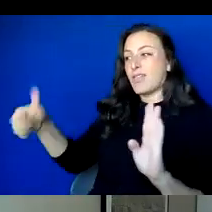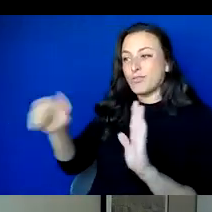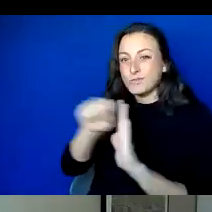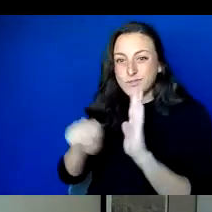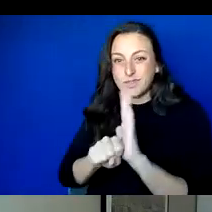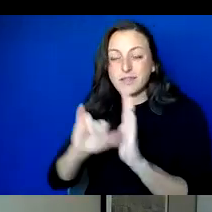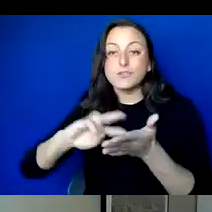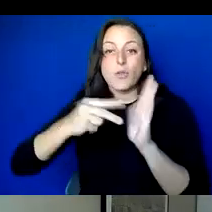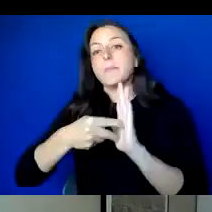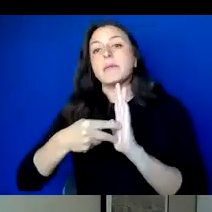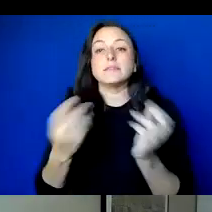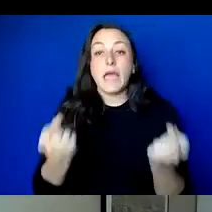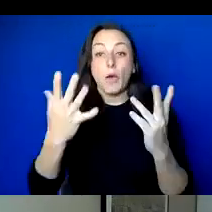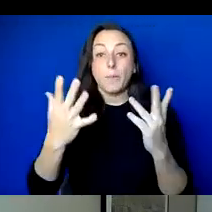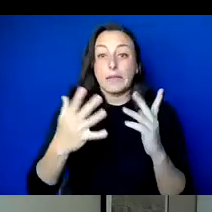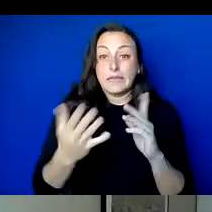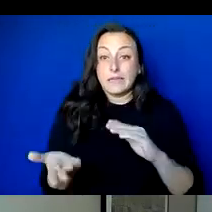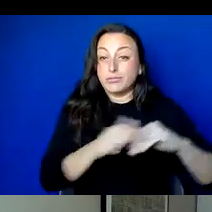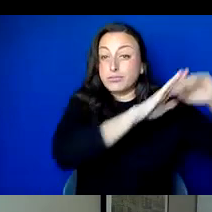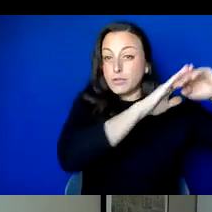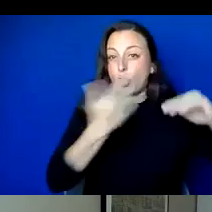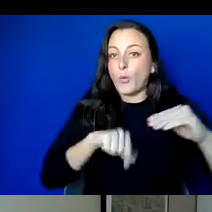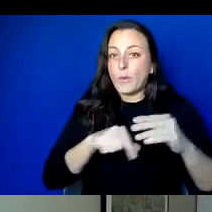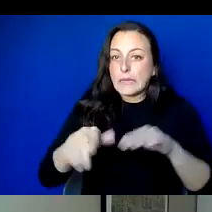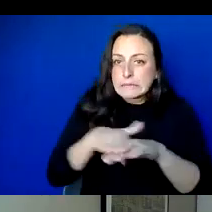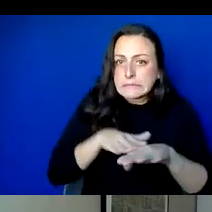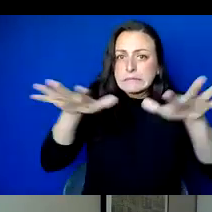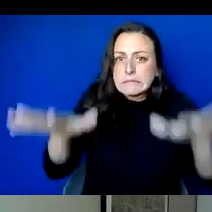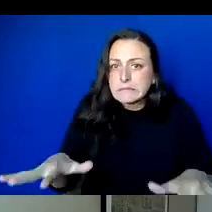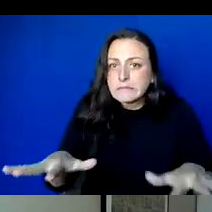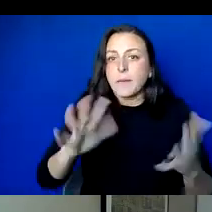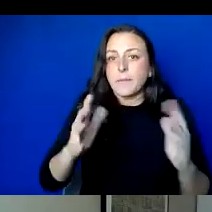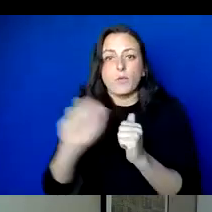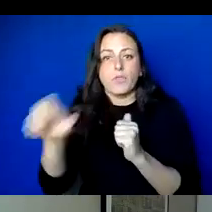increase in cases earlier than most states in the country did. And you can see that the overall peak